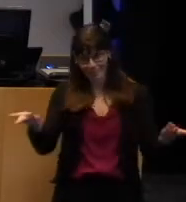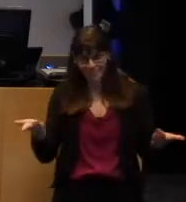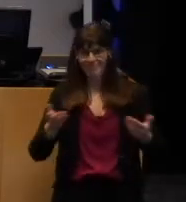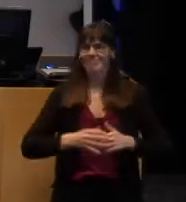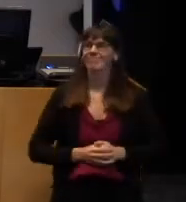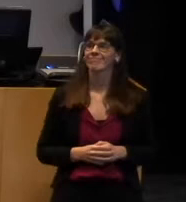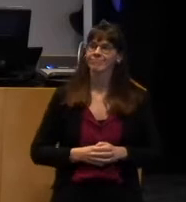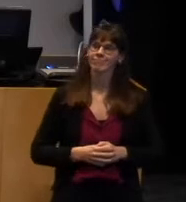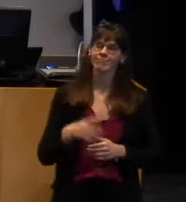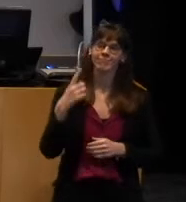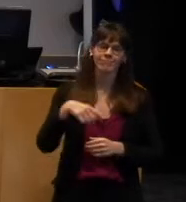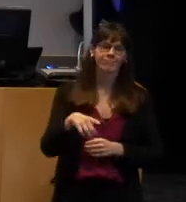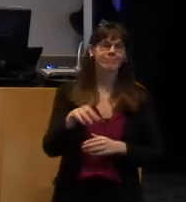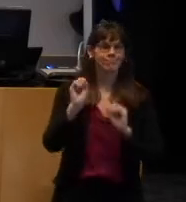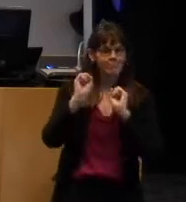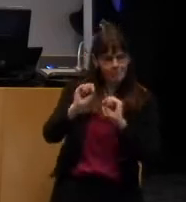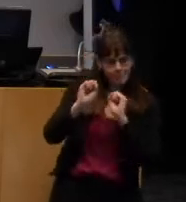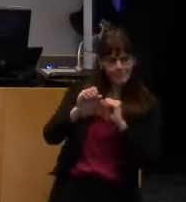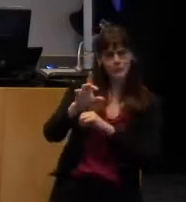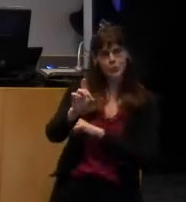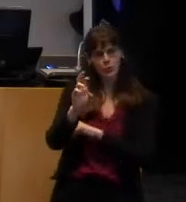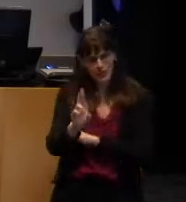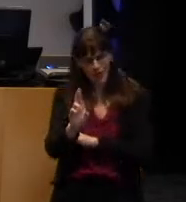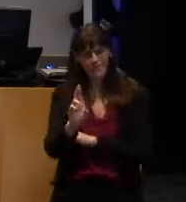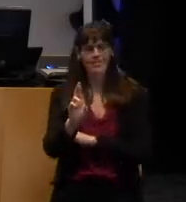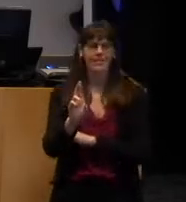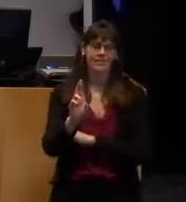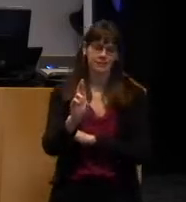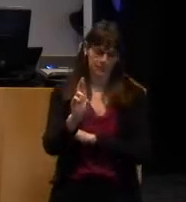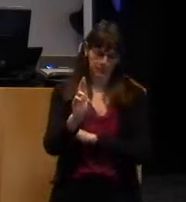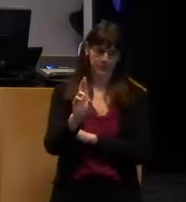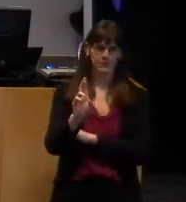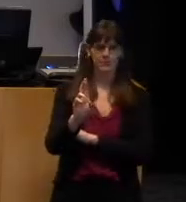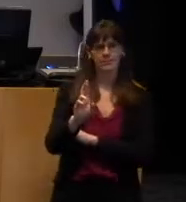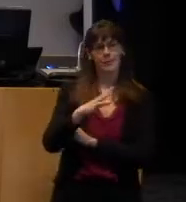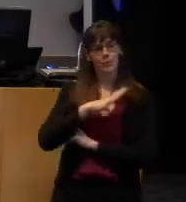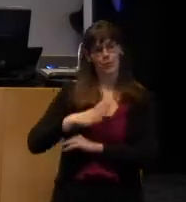for the defence of the PhD of Miss Isabelle Heyerick